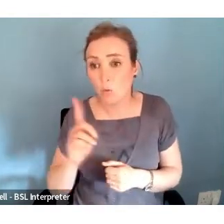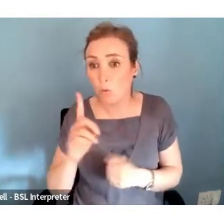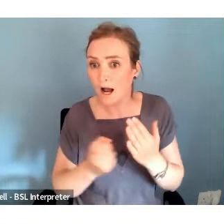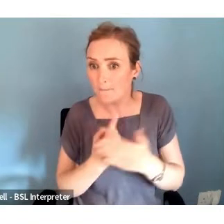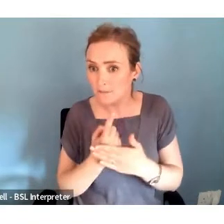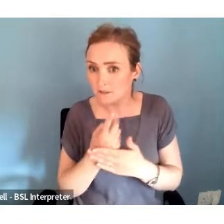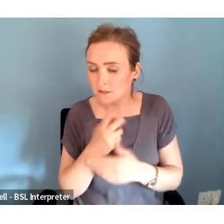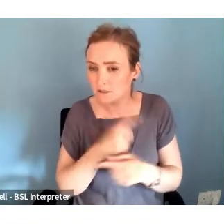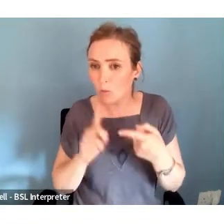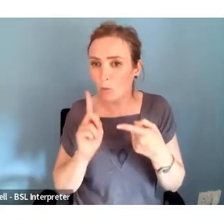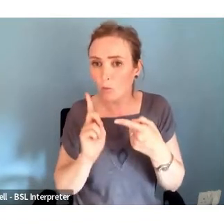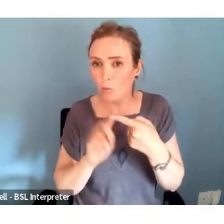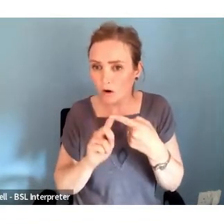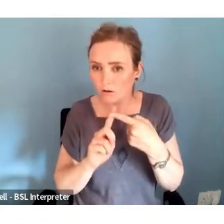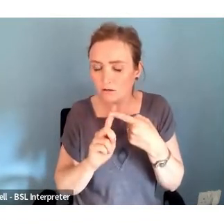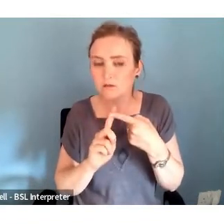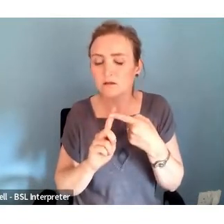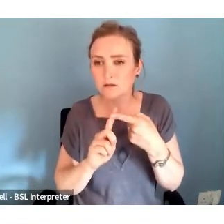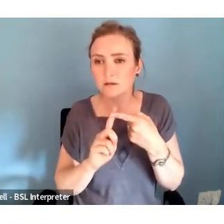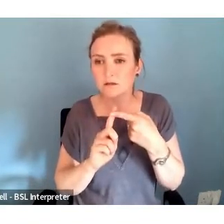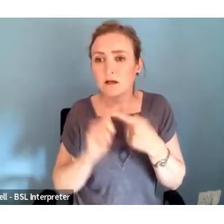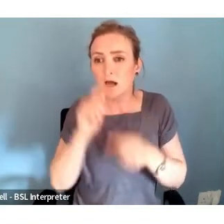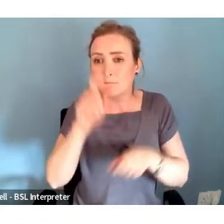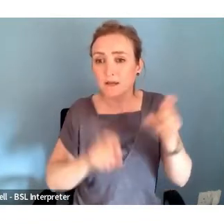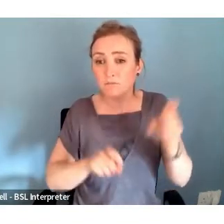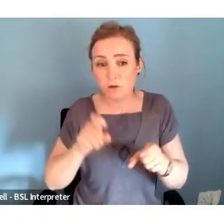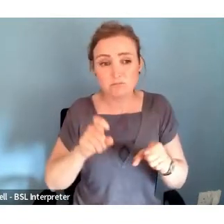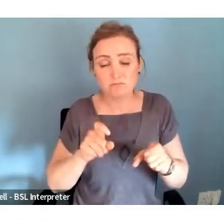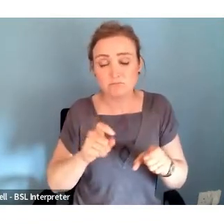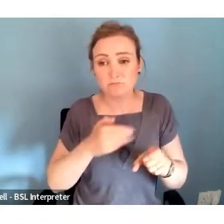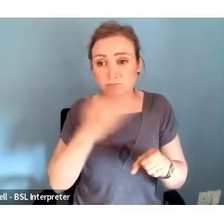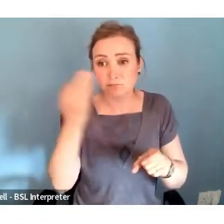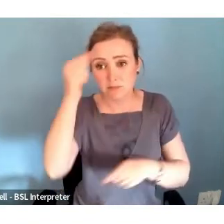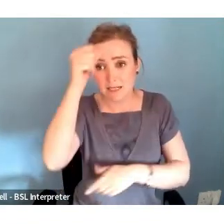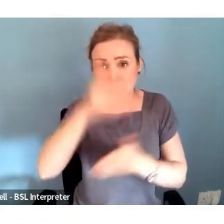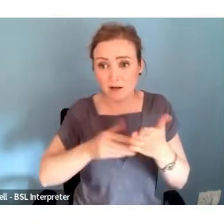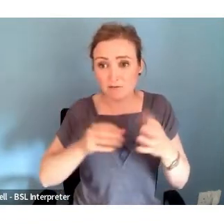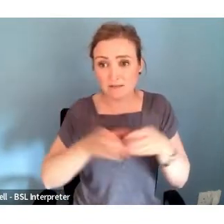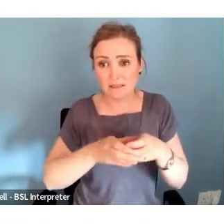One is that you exclude people who don't have experience in that sector.